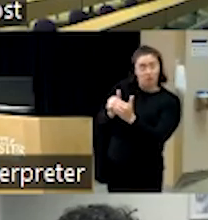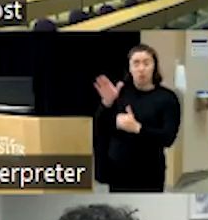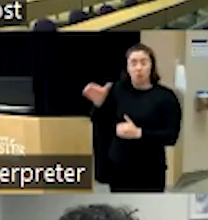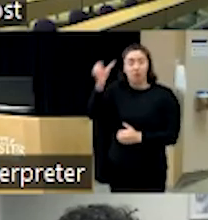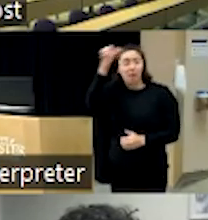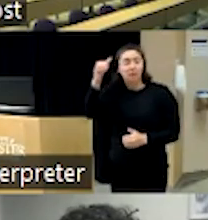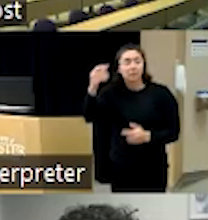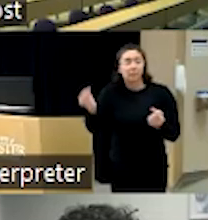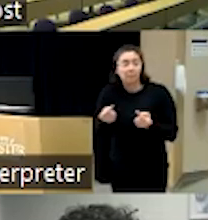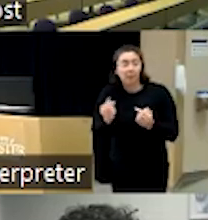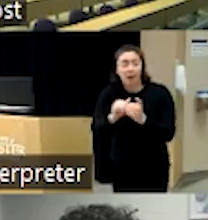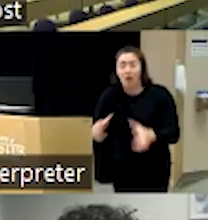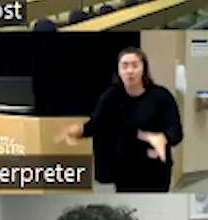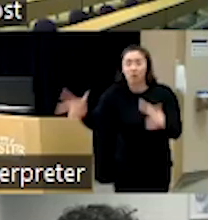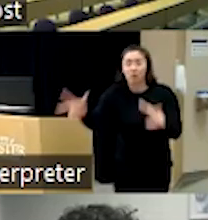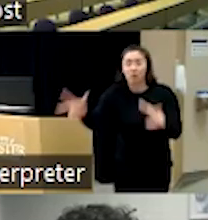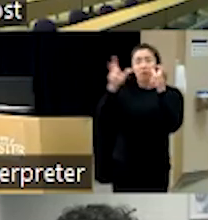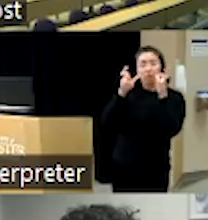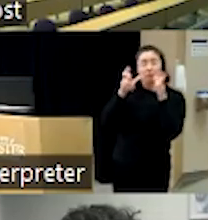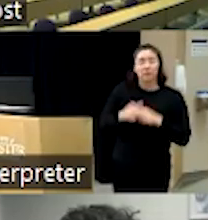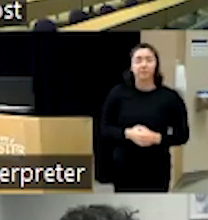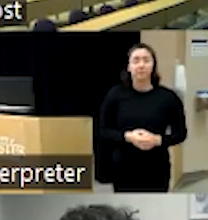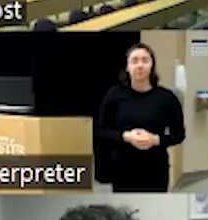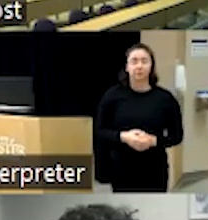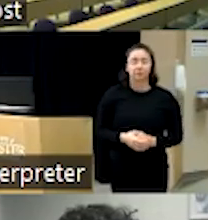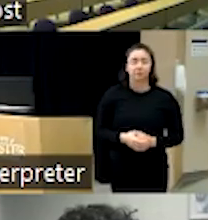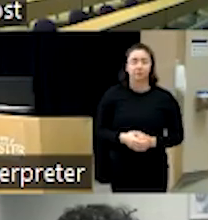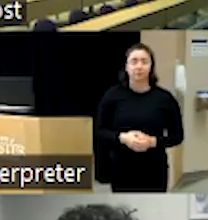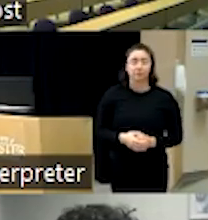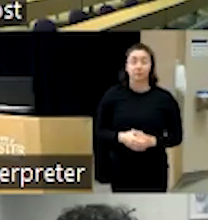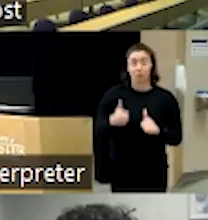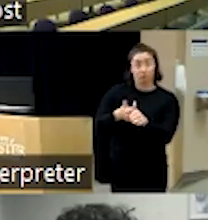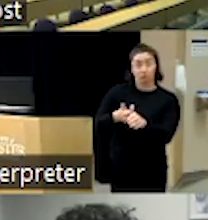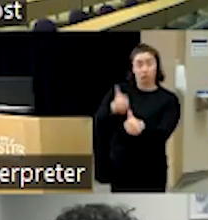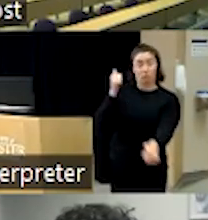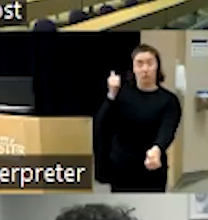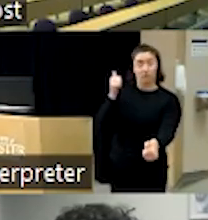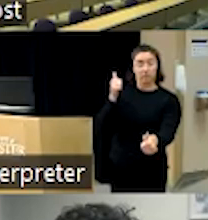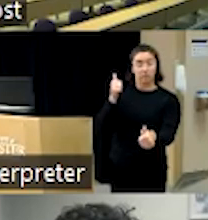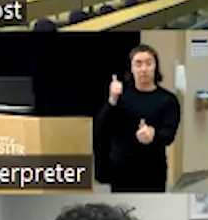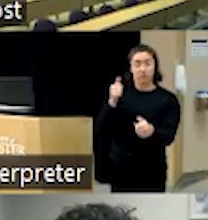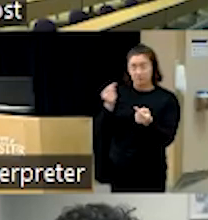of pain I actually think that this avoidance and endurance that just two types of people